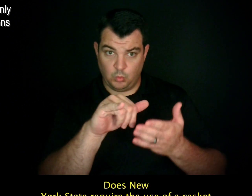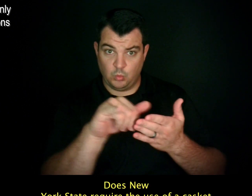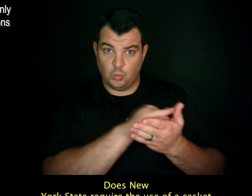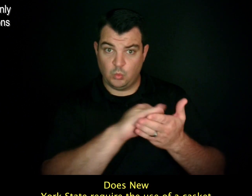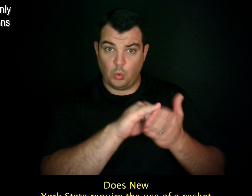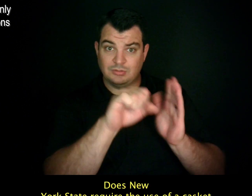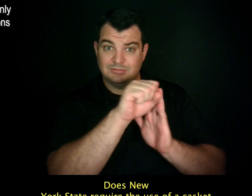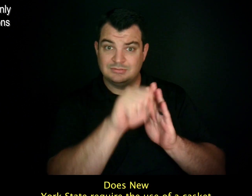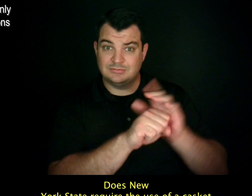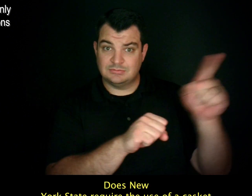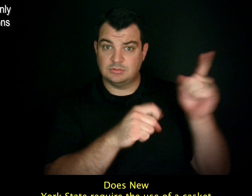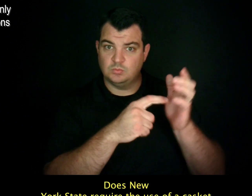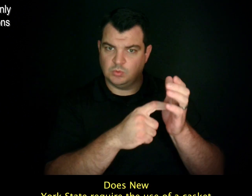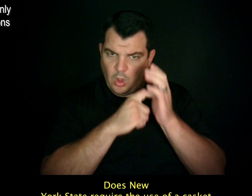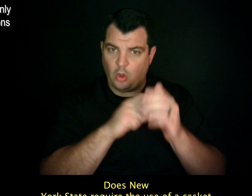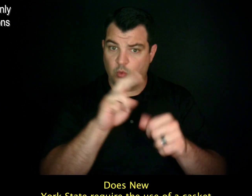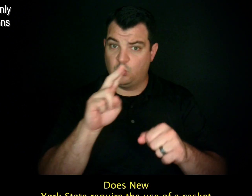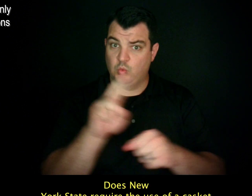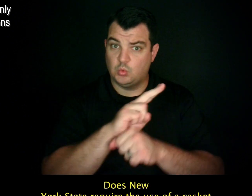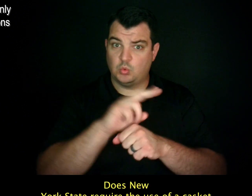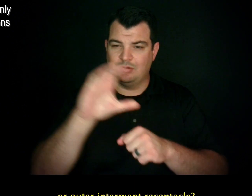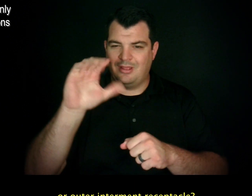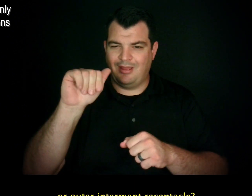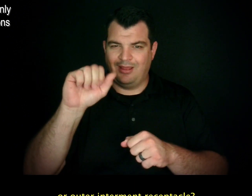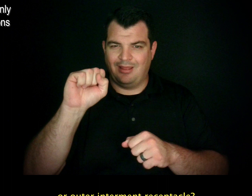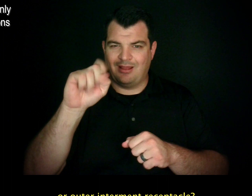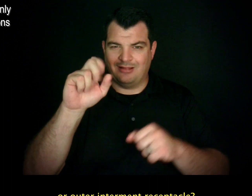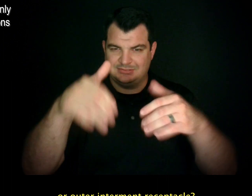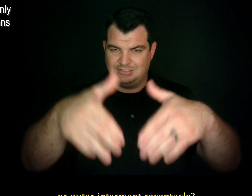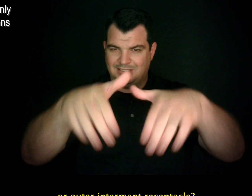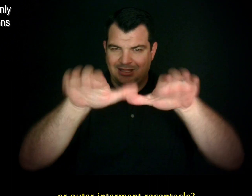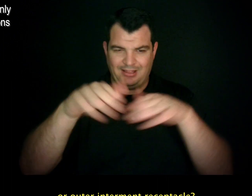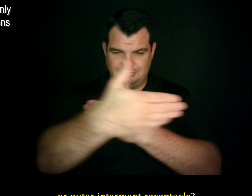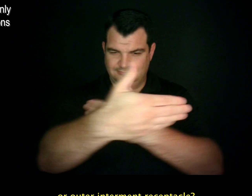Does New York State require the use of a casket or outer interment receptacle?